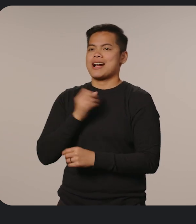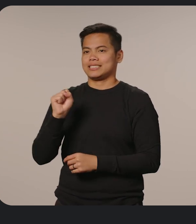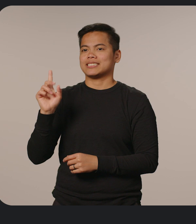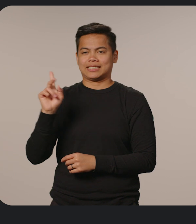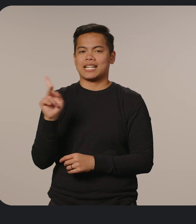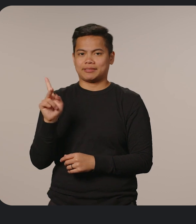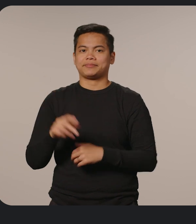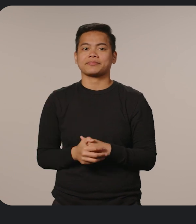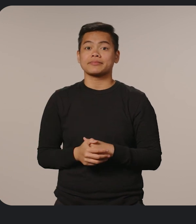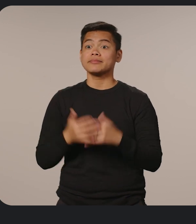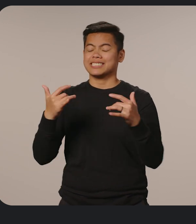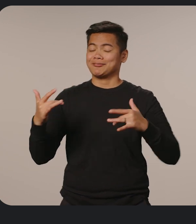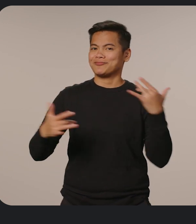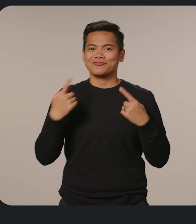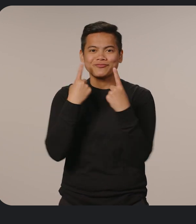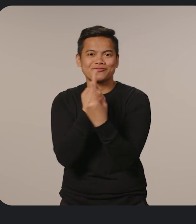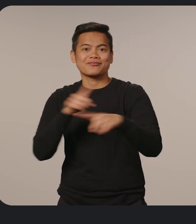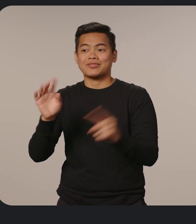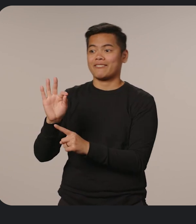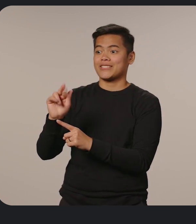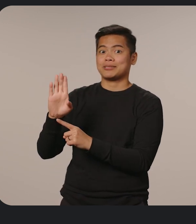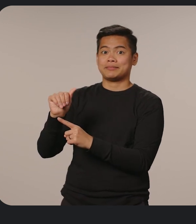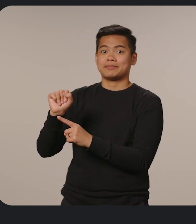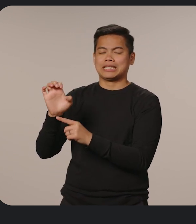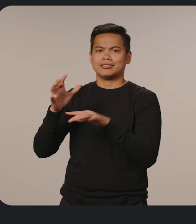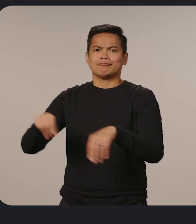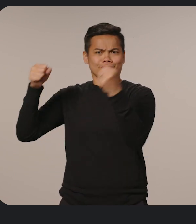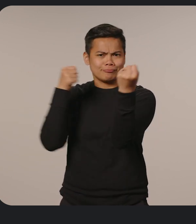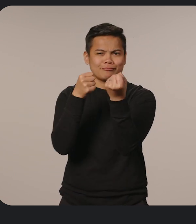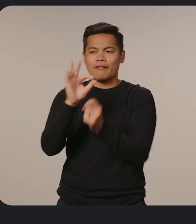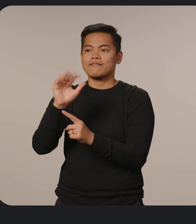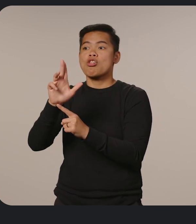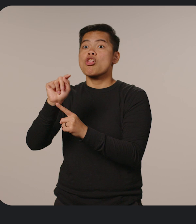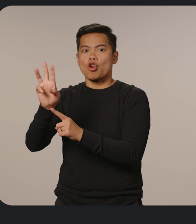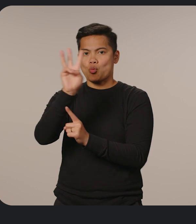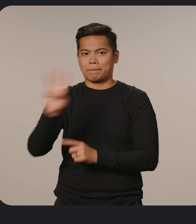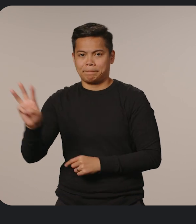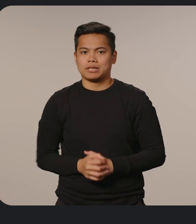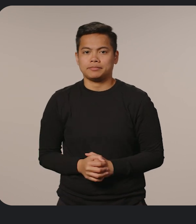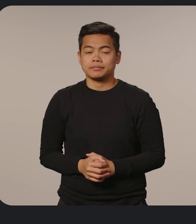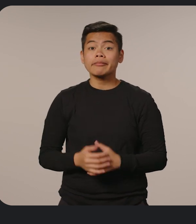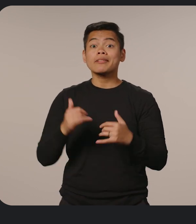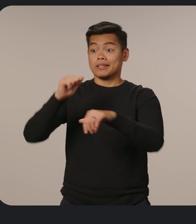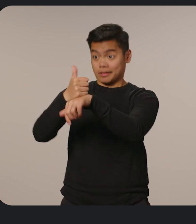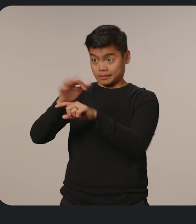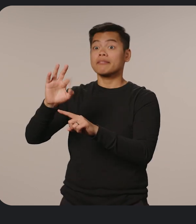well today we're excited to announce Firebase hosting support for flutter web